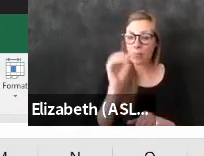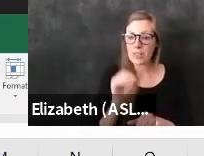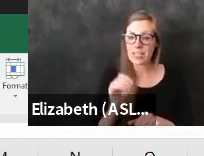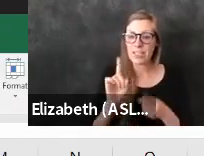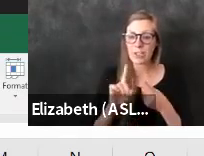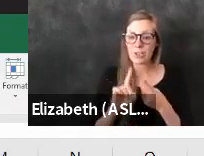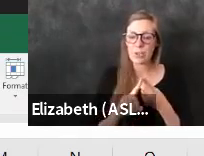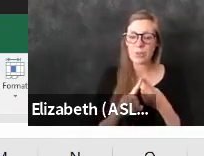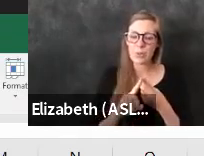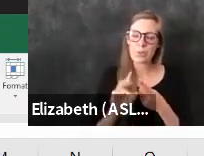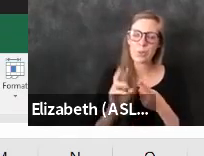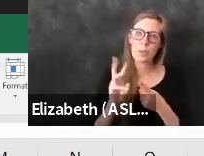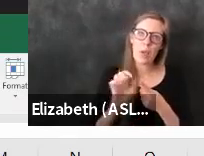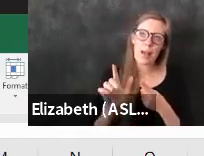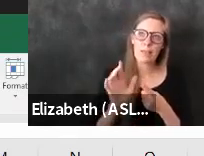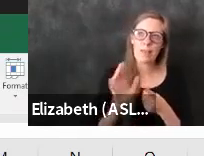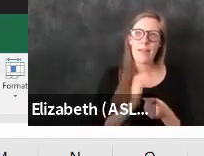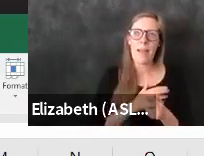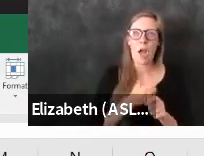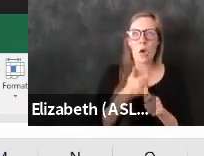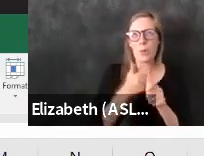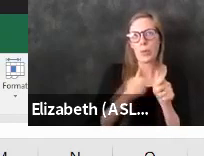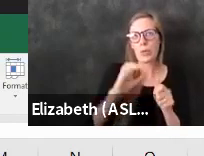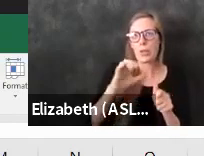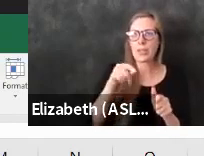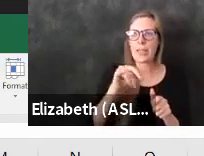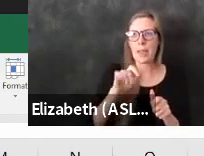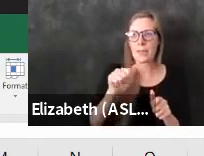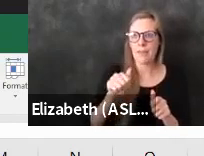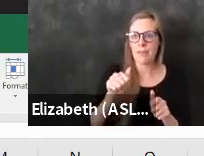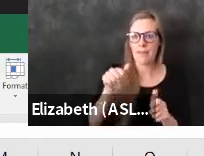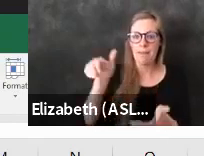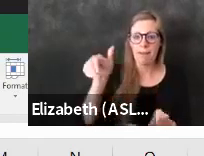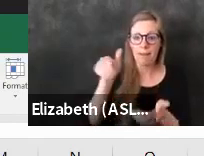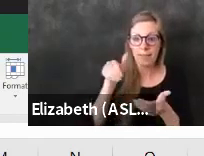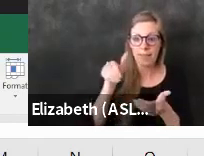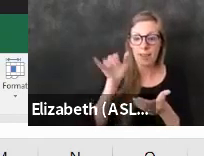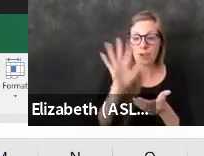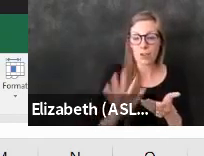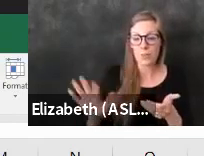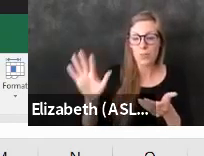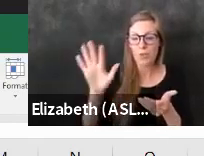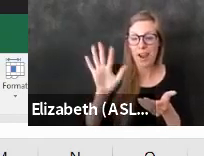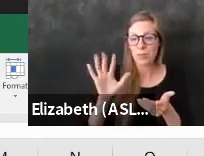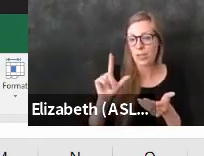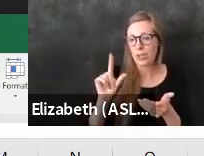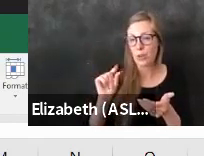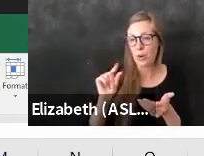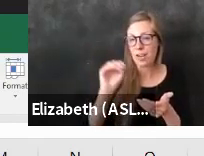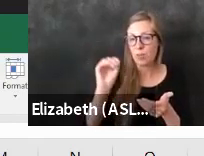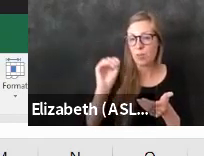I should say, our per capita allocation is approximately 20 percent less than the